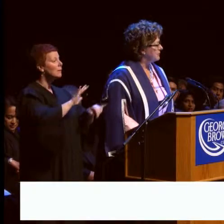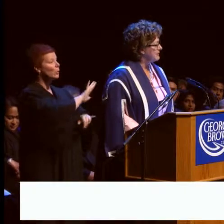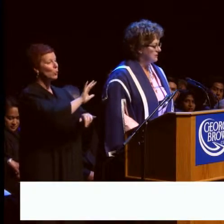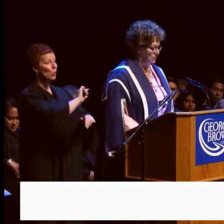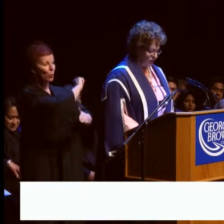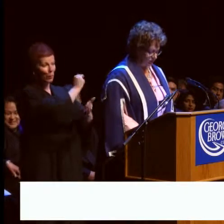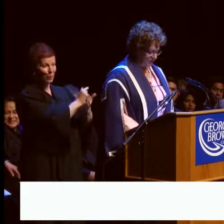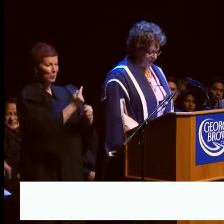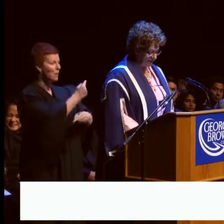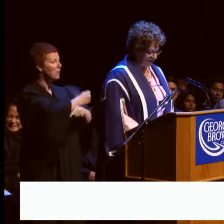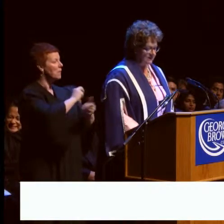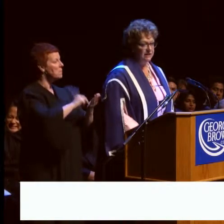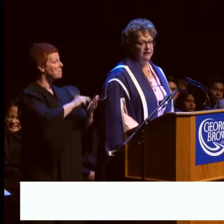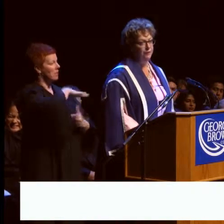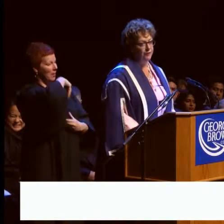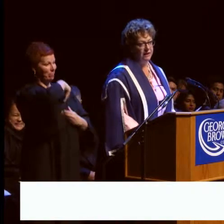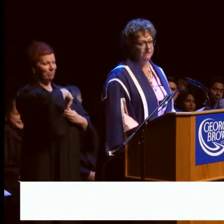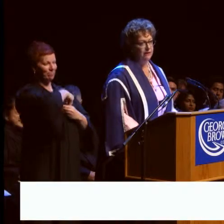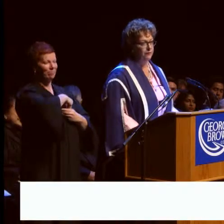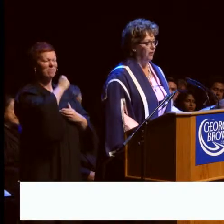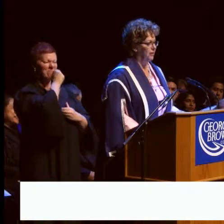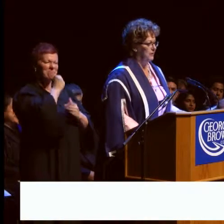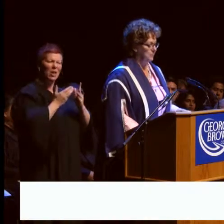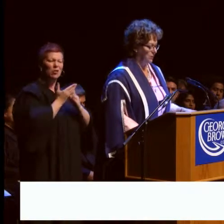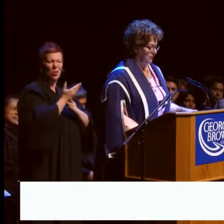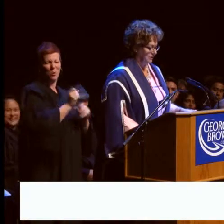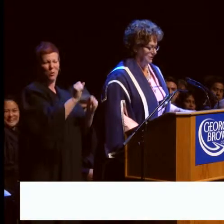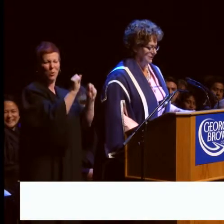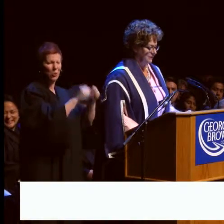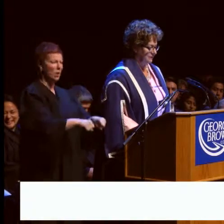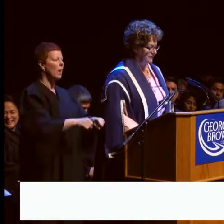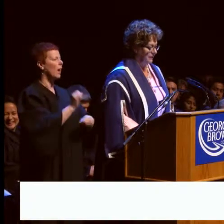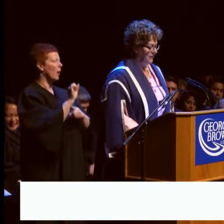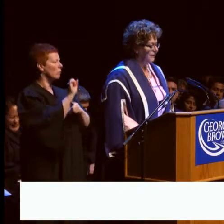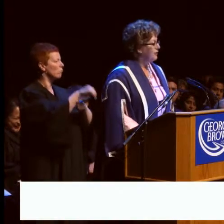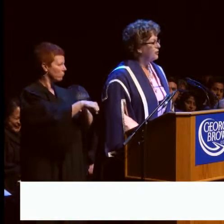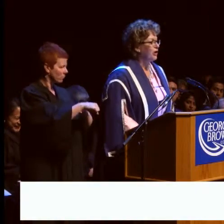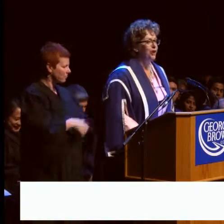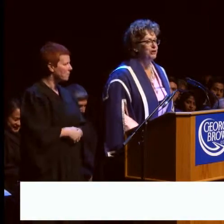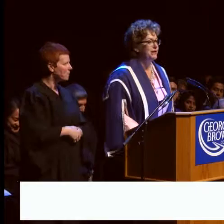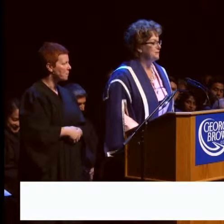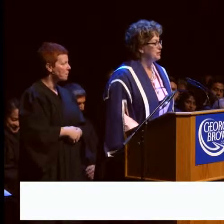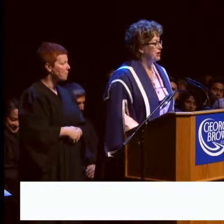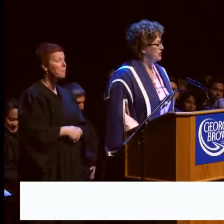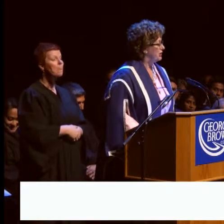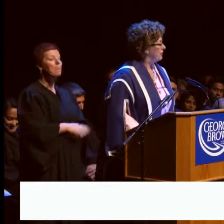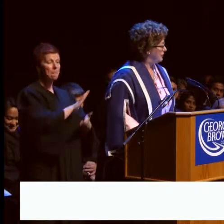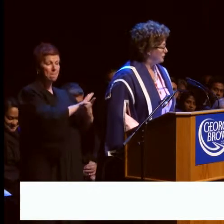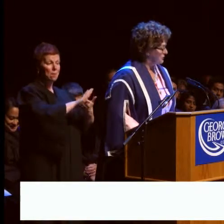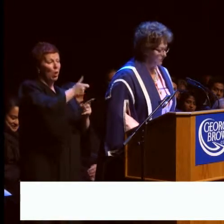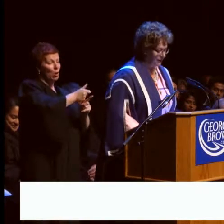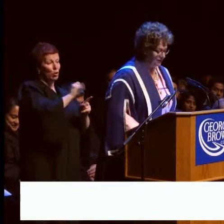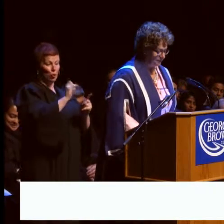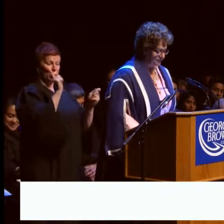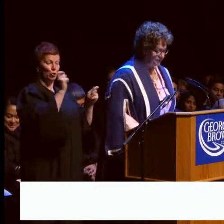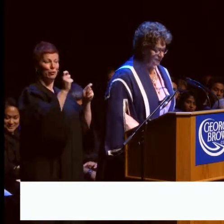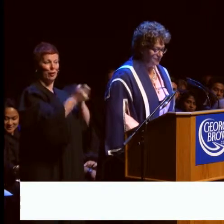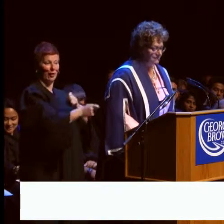TO YOUR RESILIENCE IN THE FACE OF ALL OF THESE PRESSURES. THE COLLEGE HAS BEEN CHANGING AROUND YOU AS WELL.